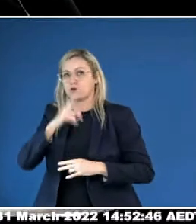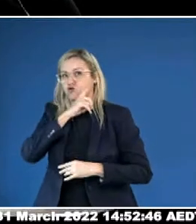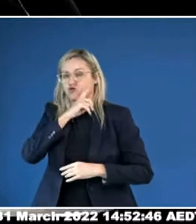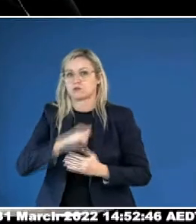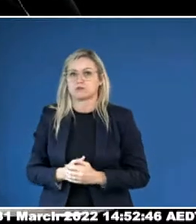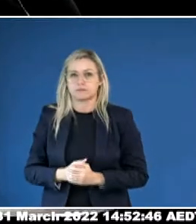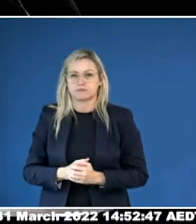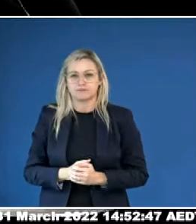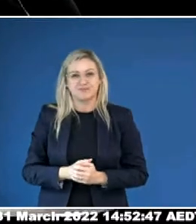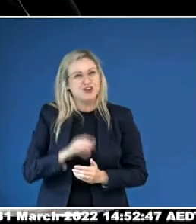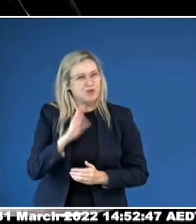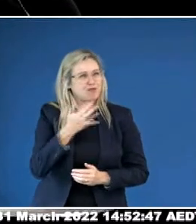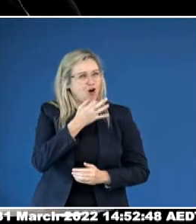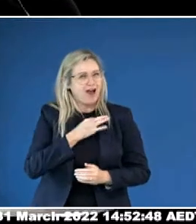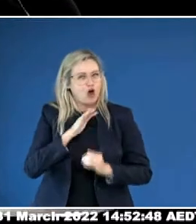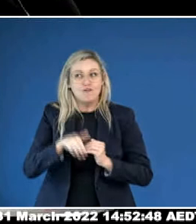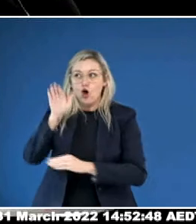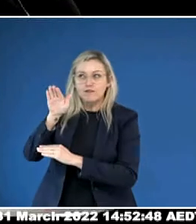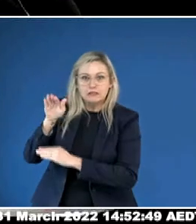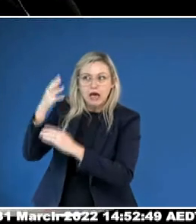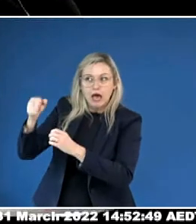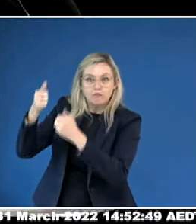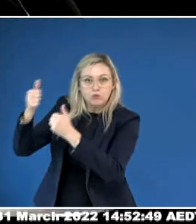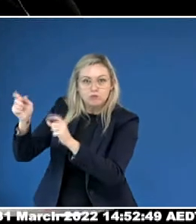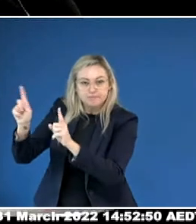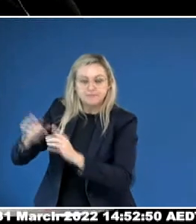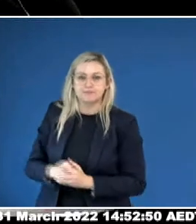So it is - I wanted to point out just a couple of things.